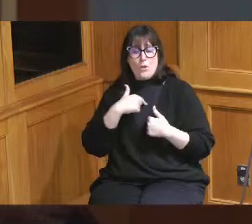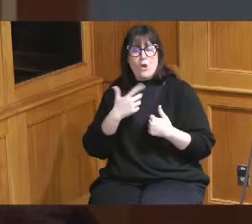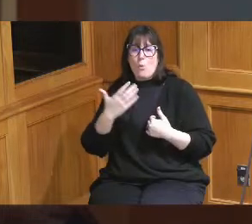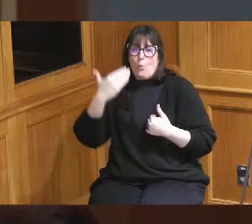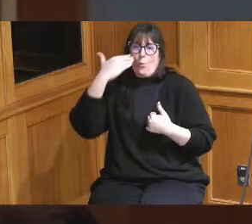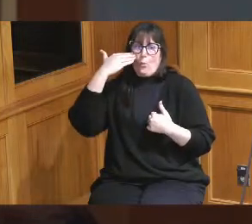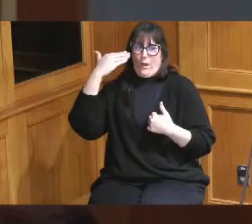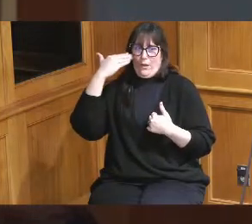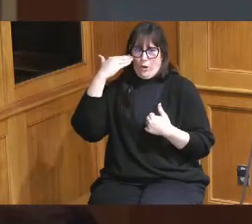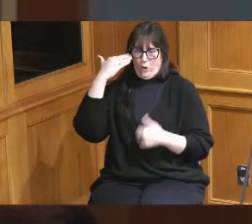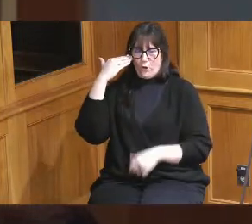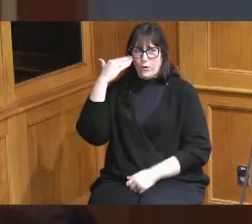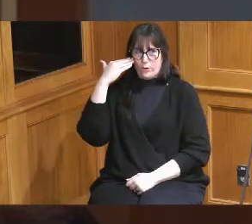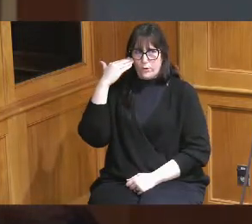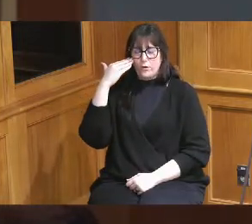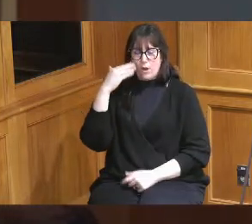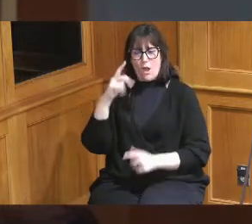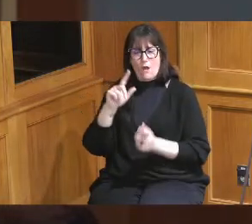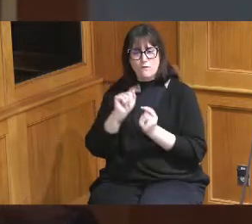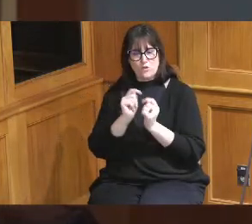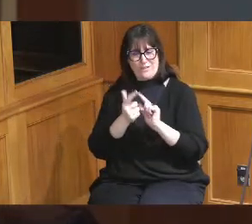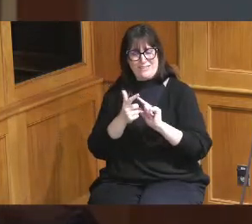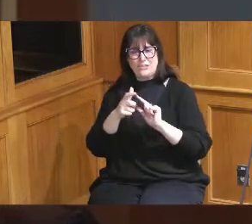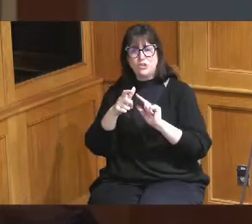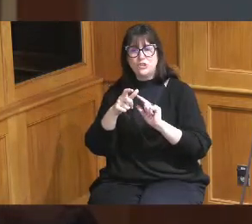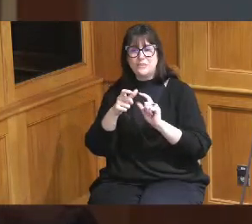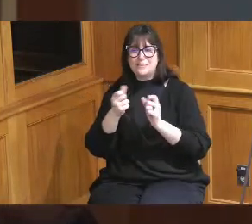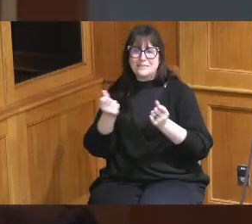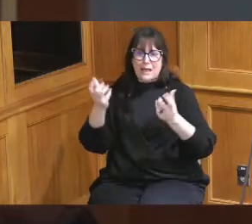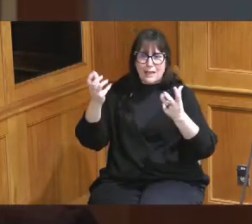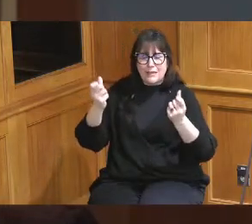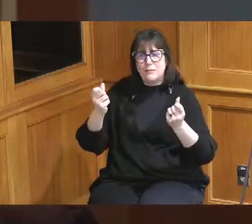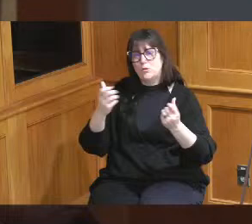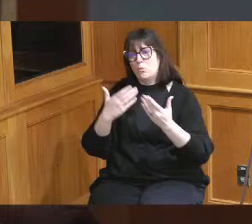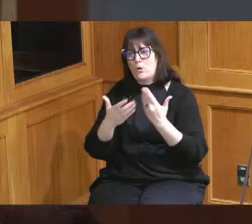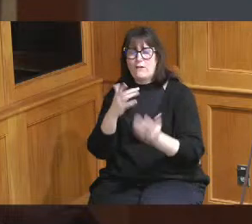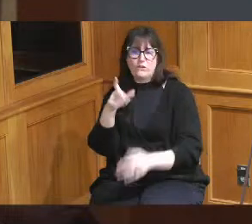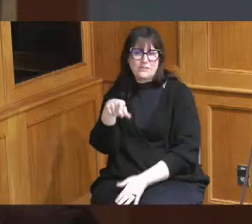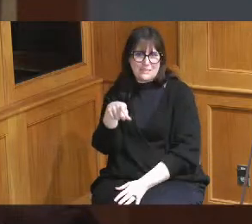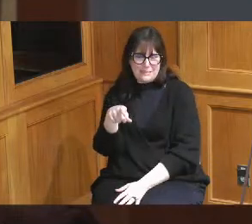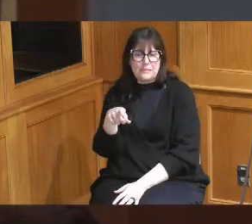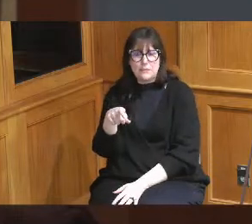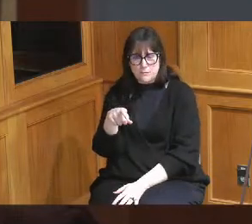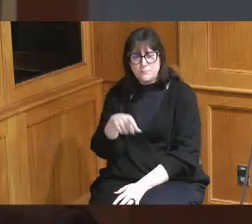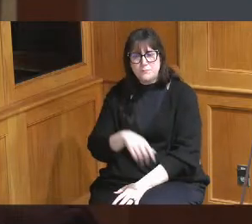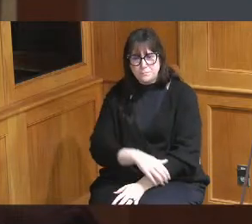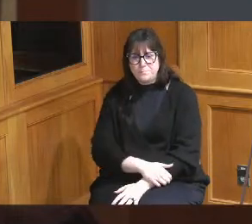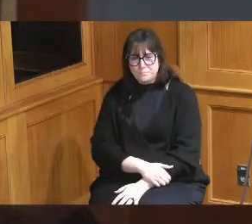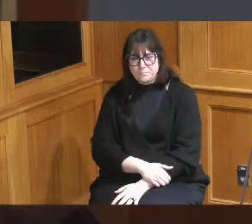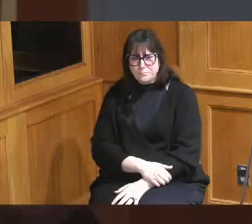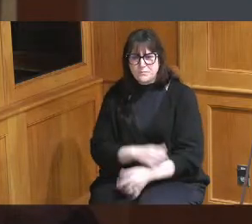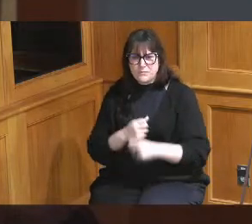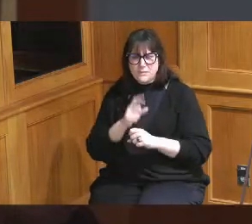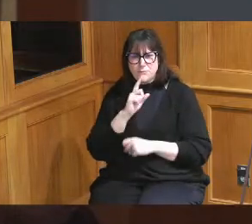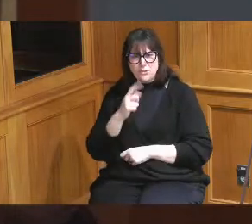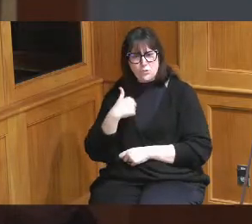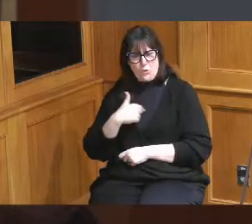of translation services sign language whatever it is to to make sure that we can communicate